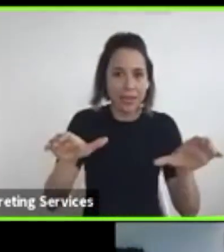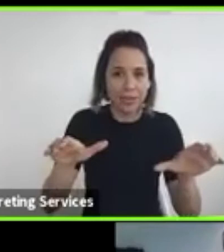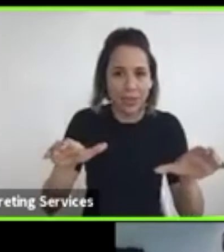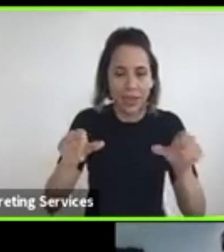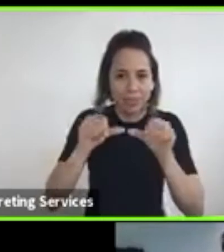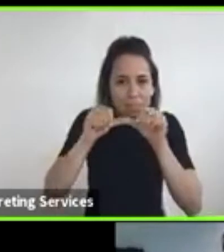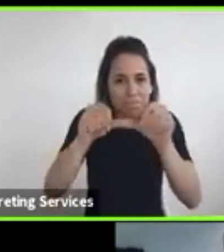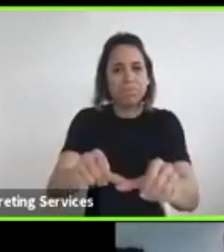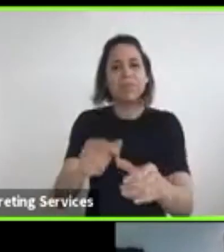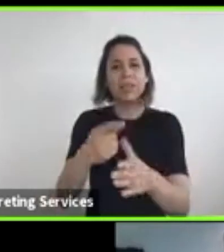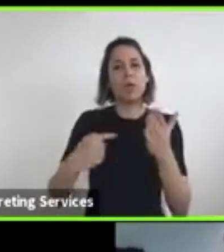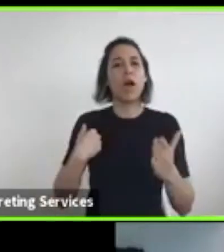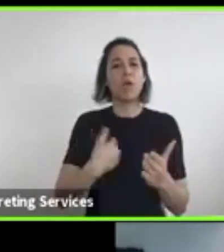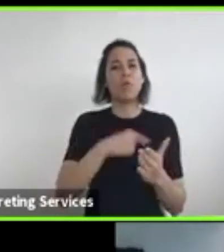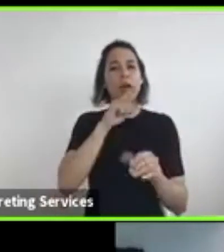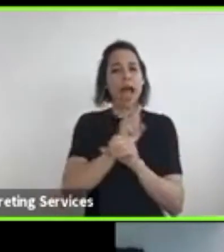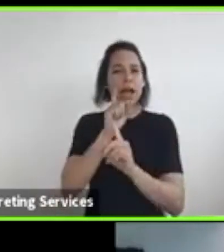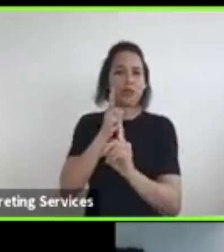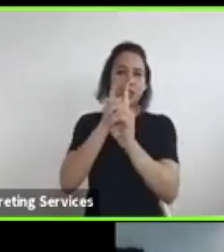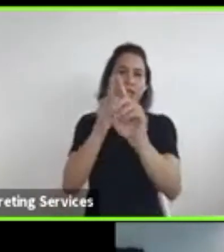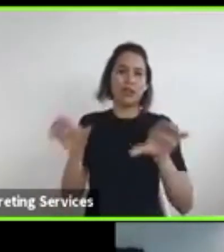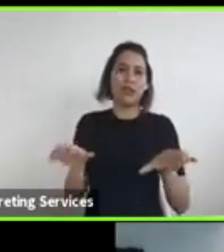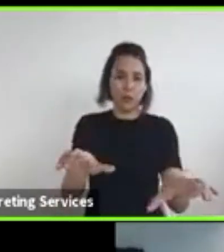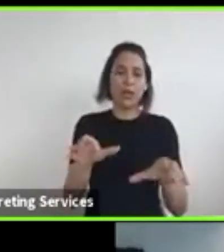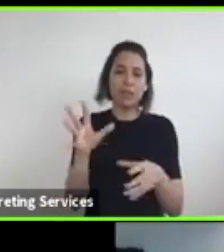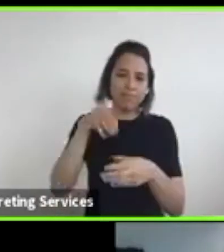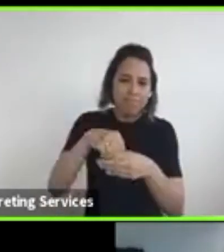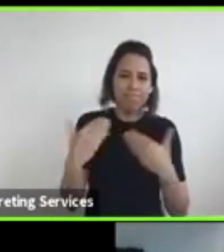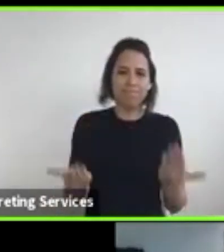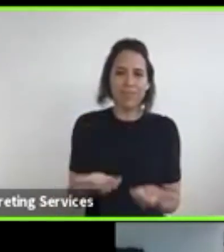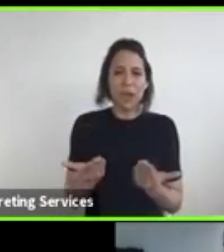IT IS THAT WE'RE ACTUALLY DOING, SO THAT'S BEEN ONE ANCHOR.